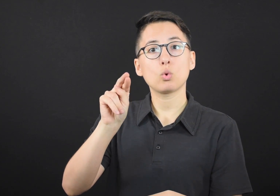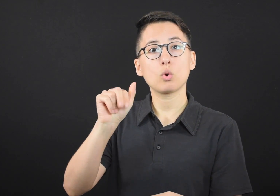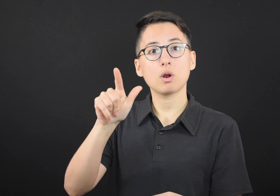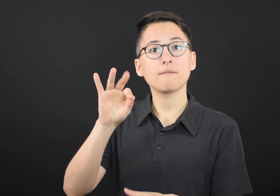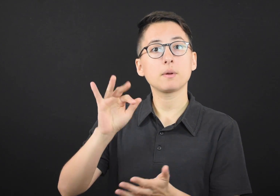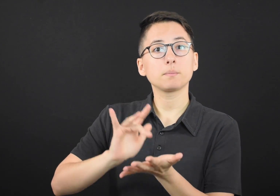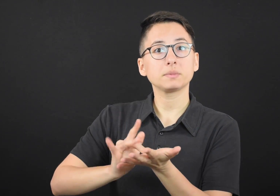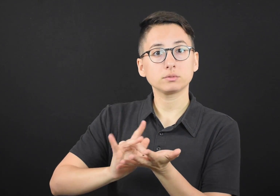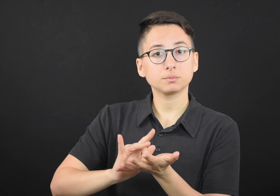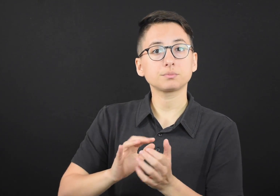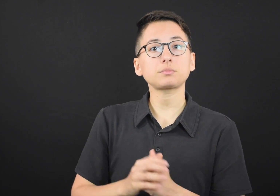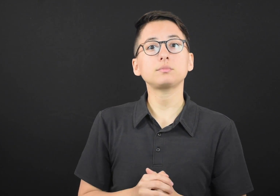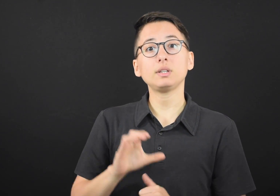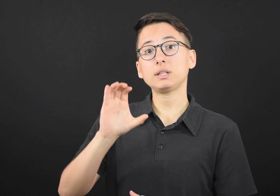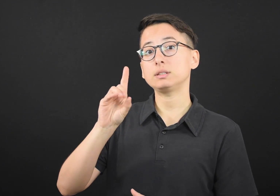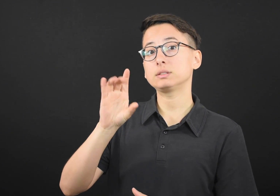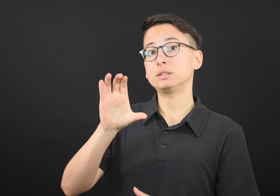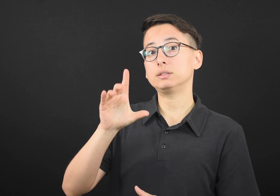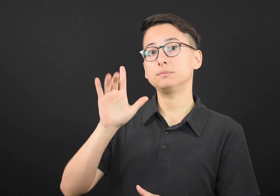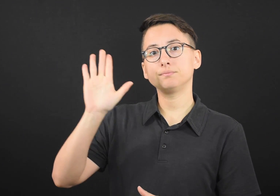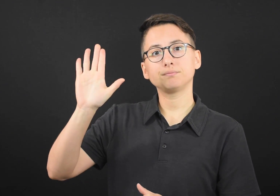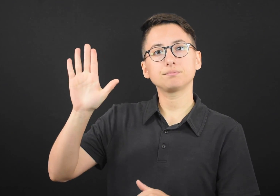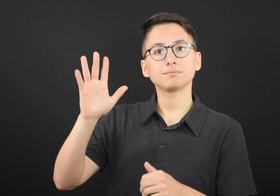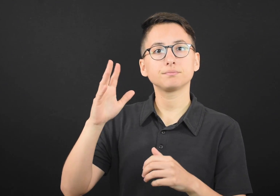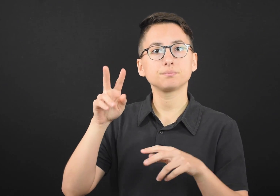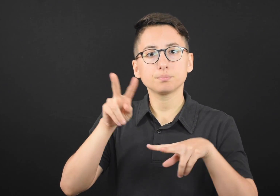in the New England Journal of Medicine, the CDC’s active